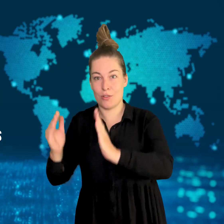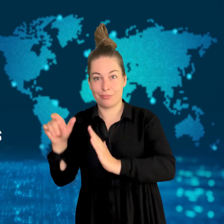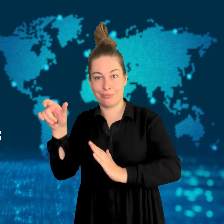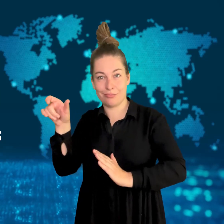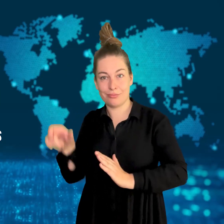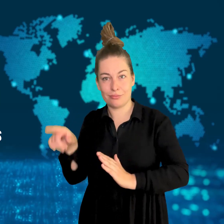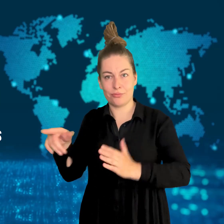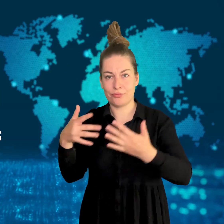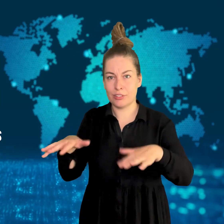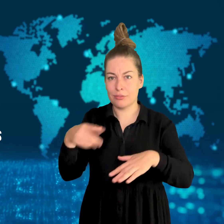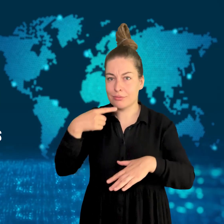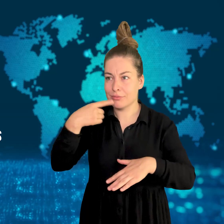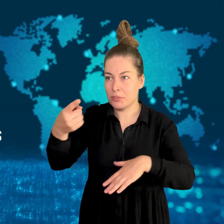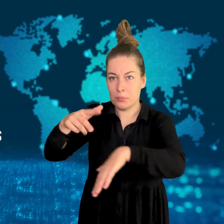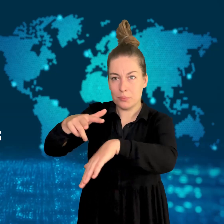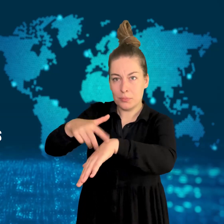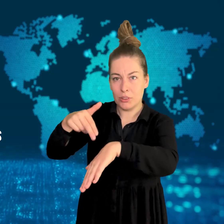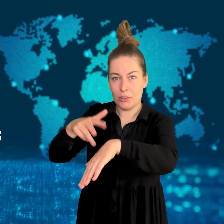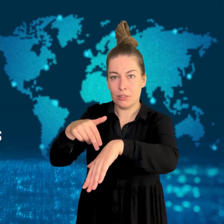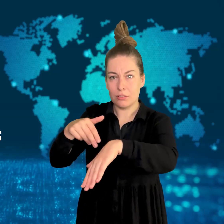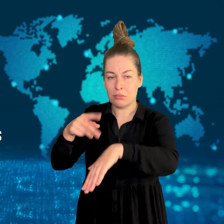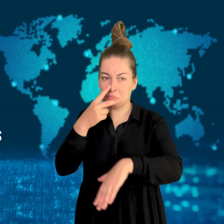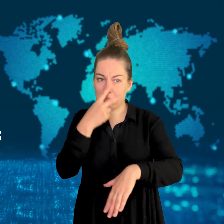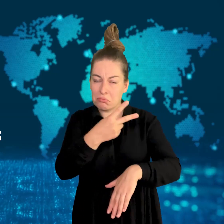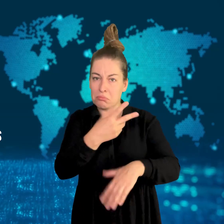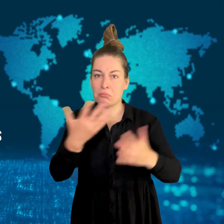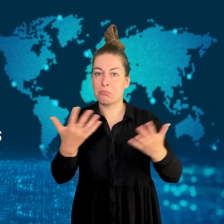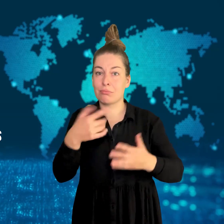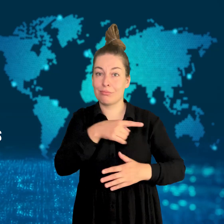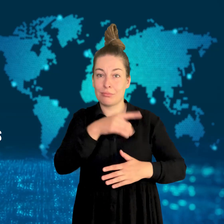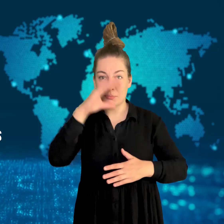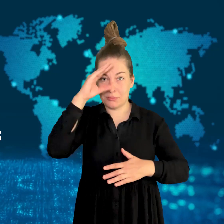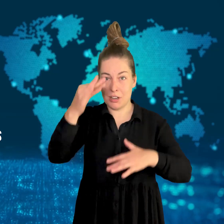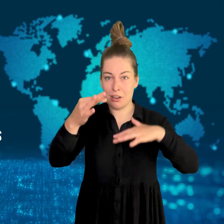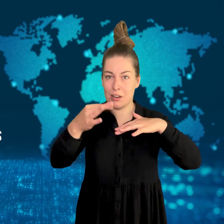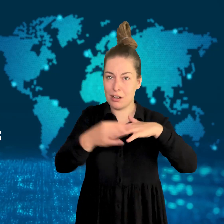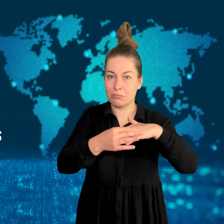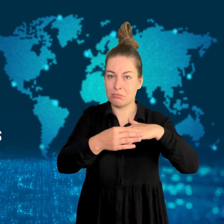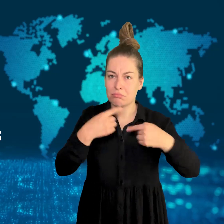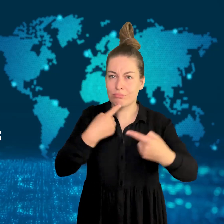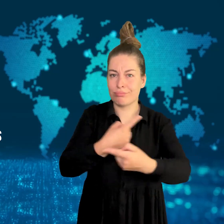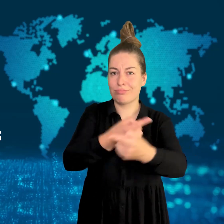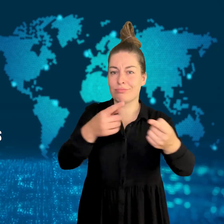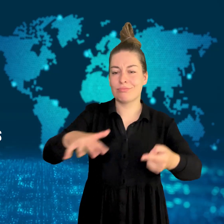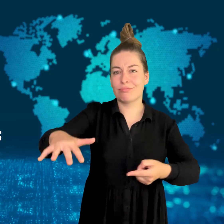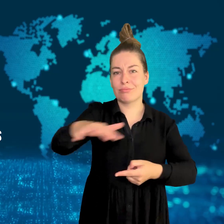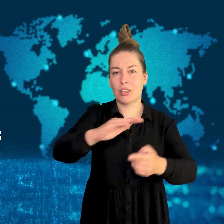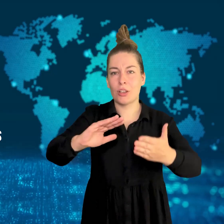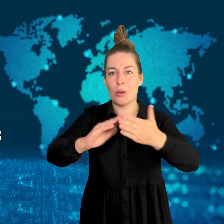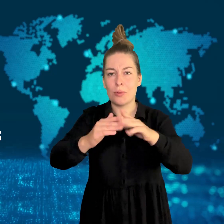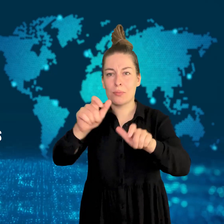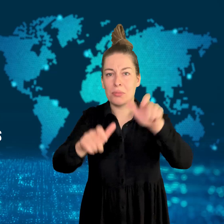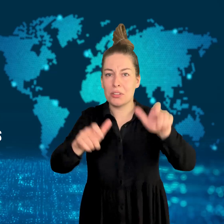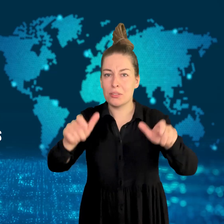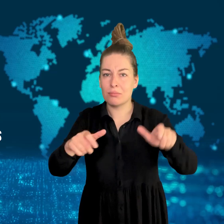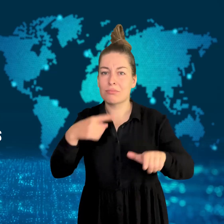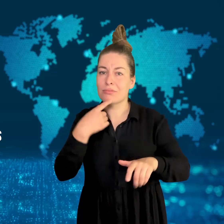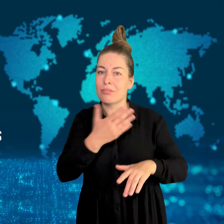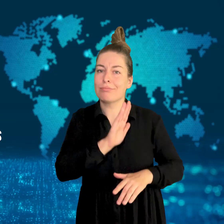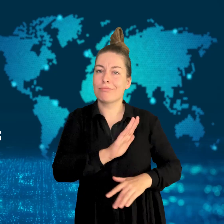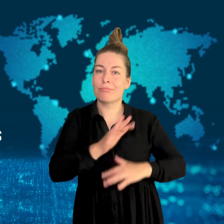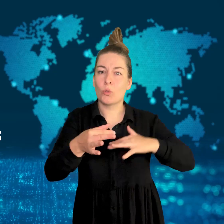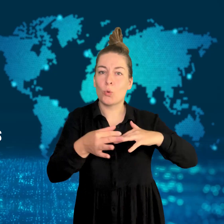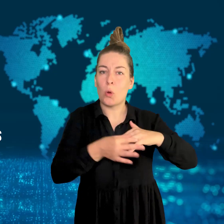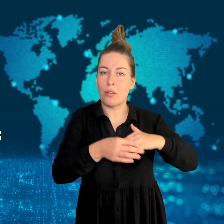A neighbor told police the man had told everyone that she had cancer.